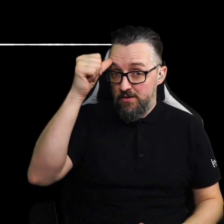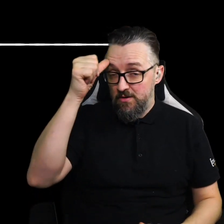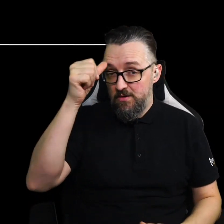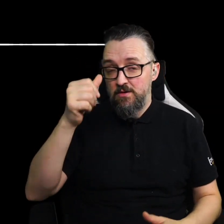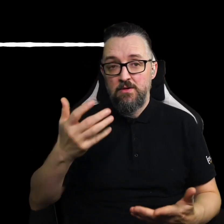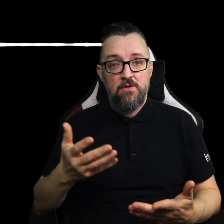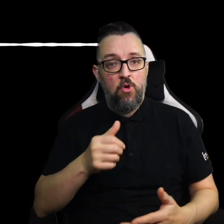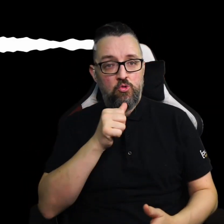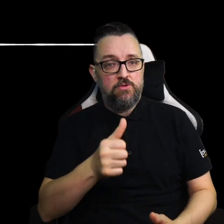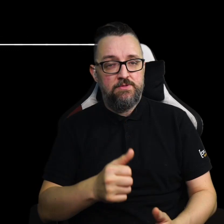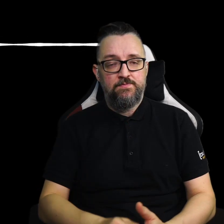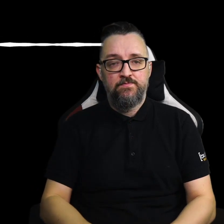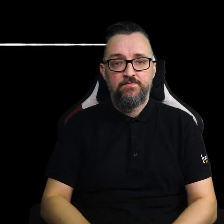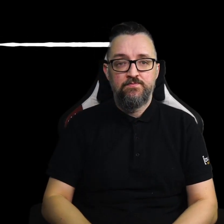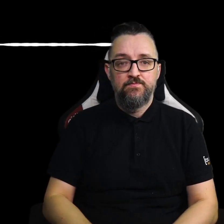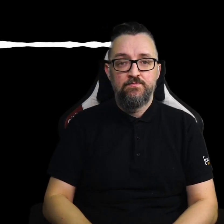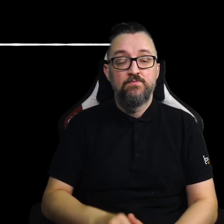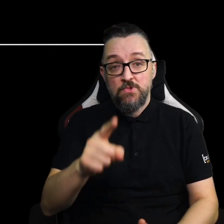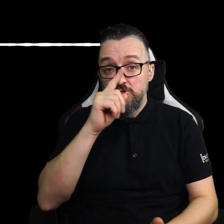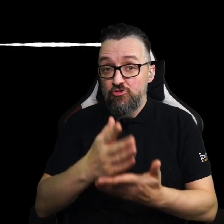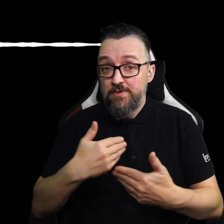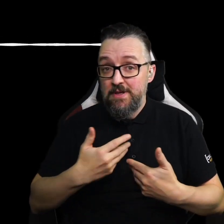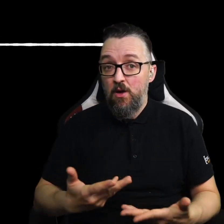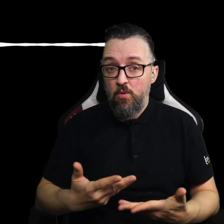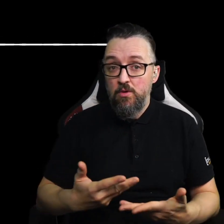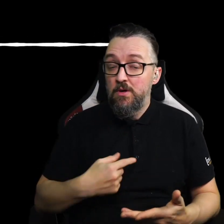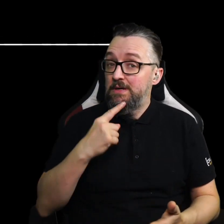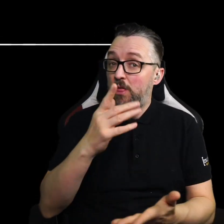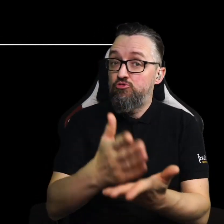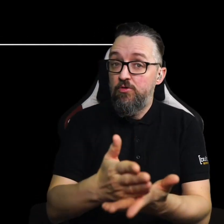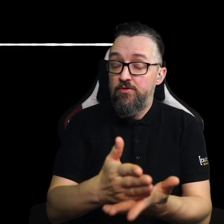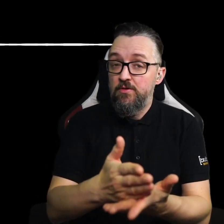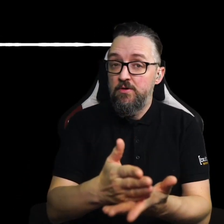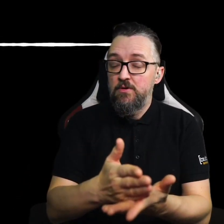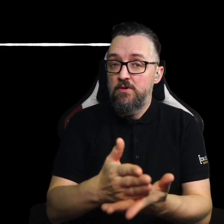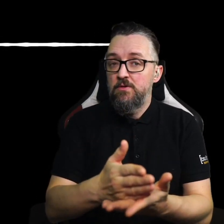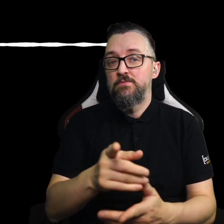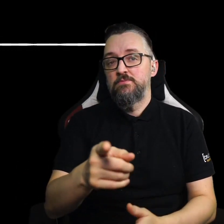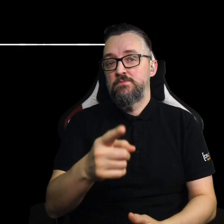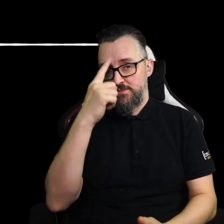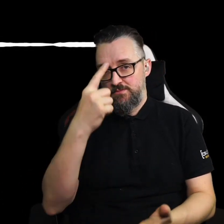Do you trust me now? Am I telling you the truth? Only you can make a decision. [Wheezing sound of a person breathing with difficulty through an oxygen mask]